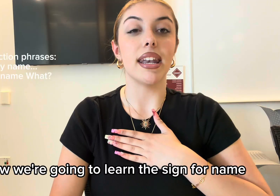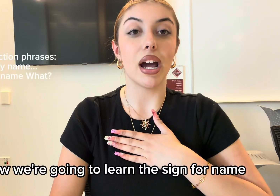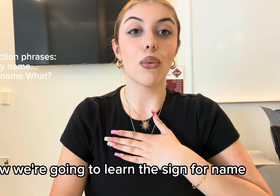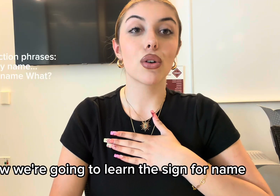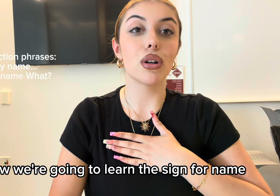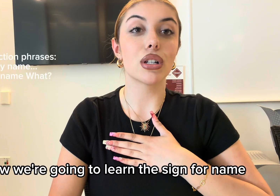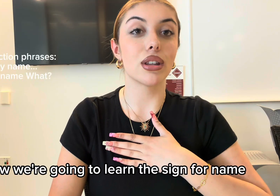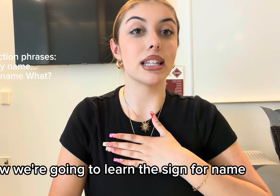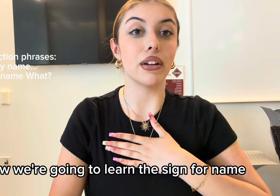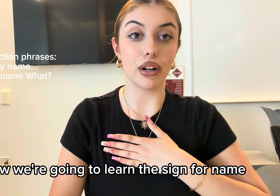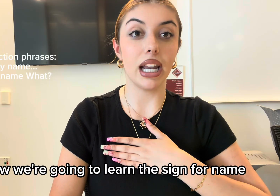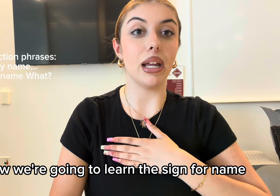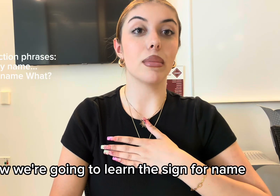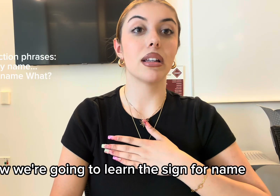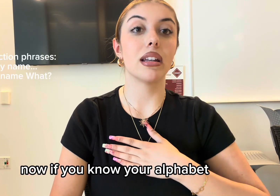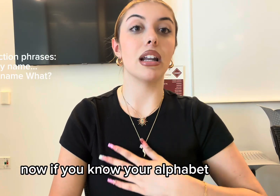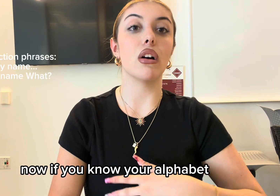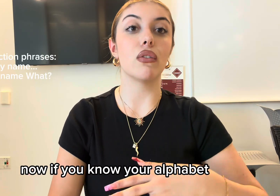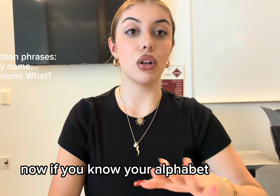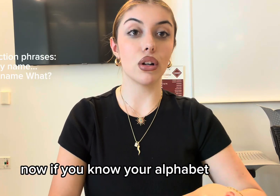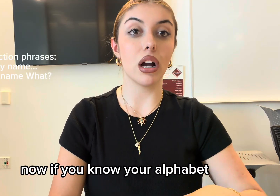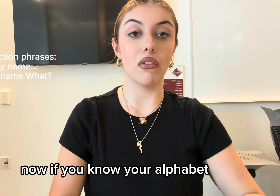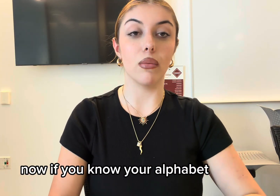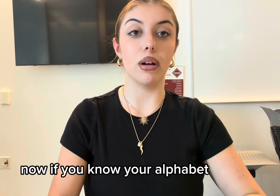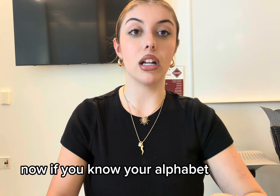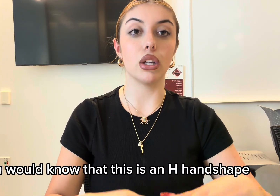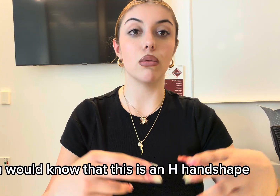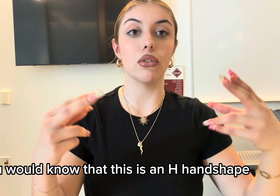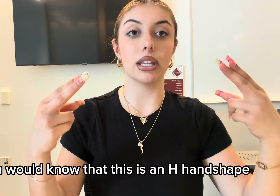now we're going to learn the sign for name. Now, if you know your alphabet, you would know